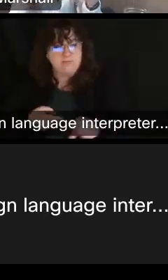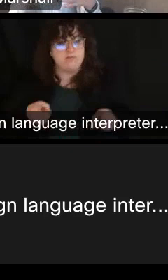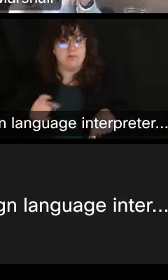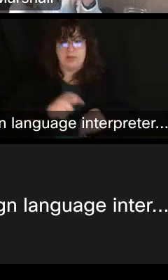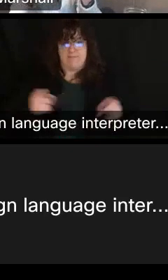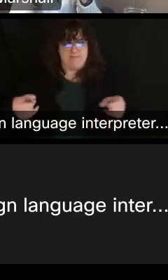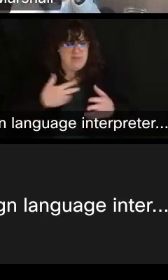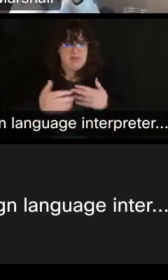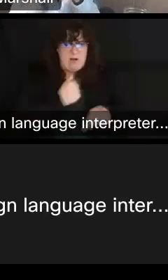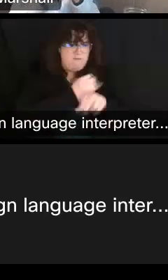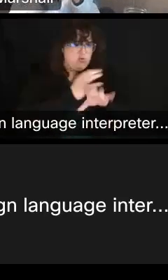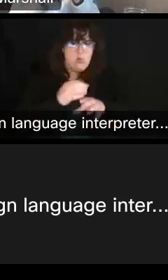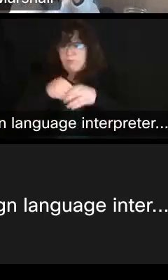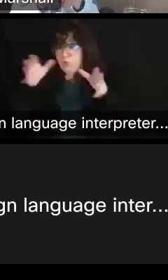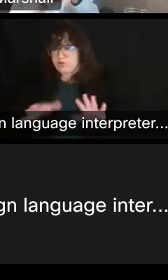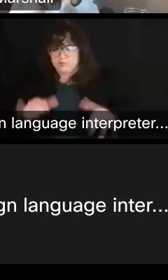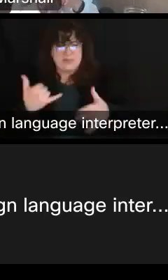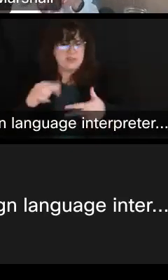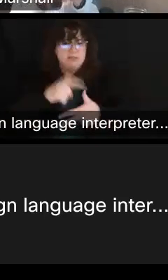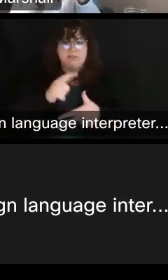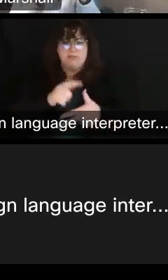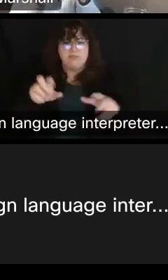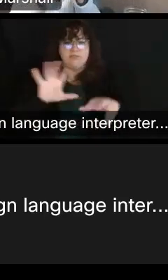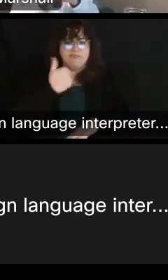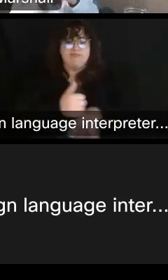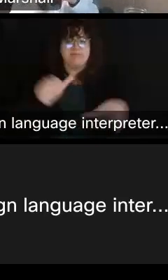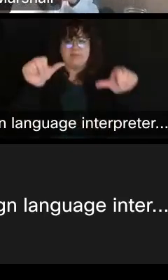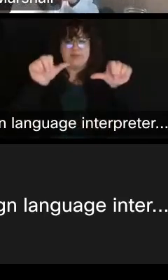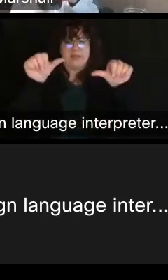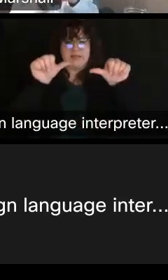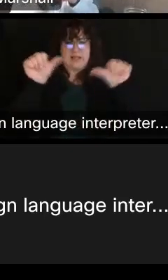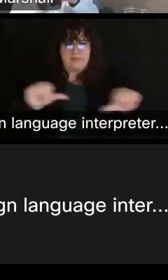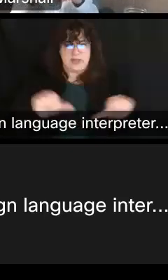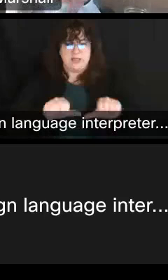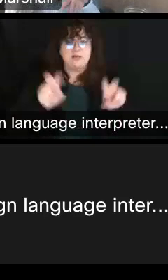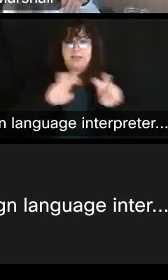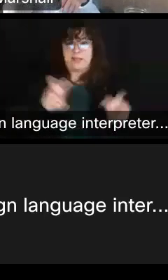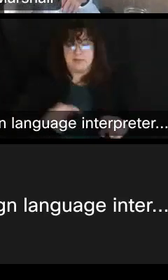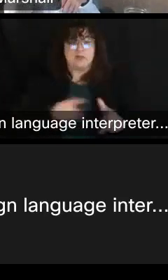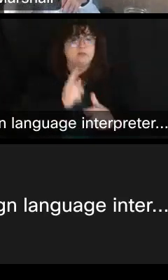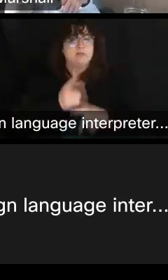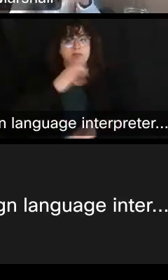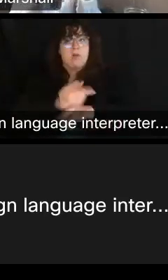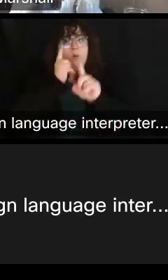an assessment. Two, plan some goals and and establish them with the family, that's the IFCPS,